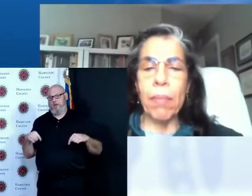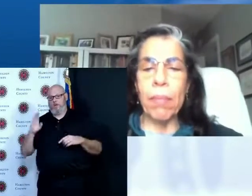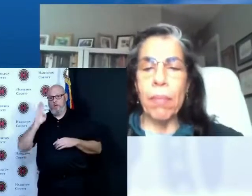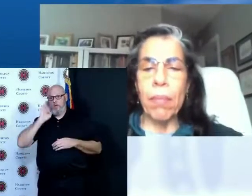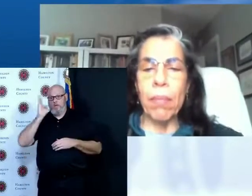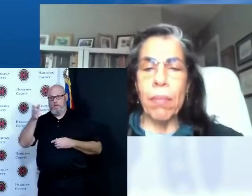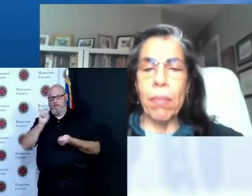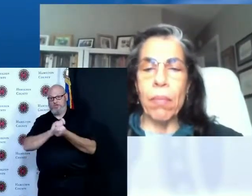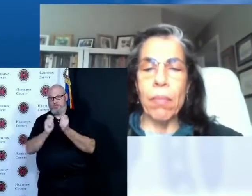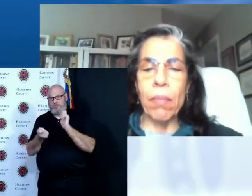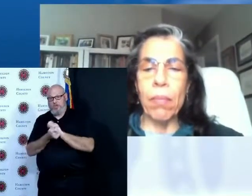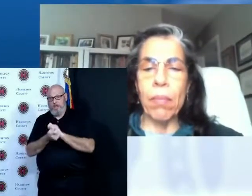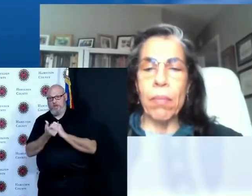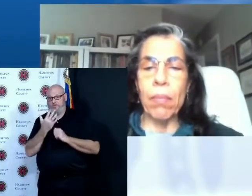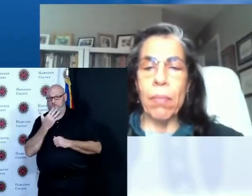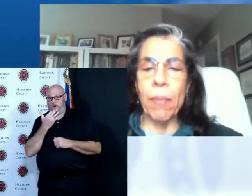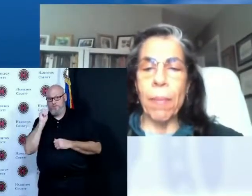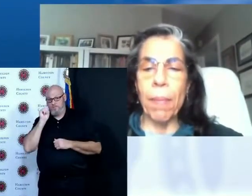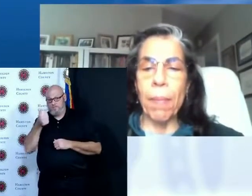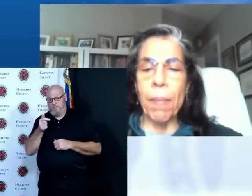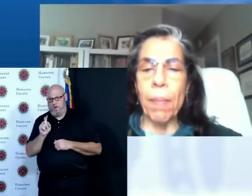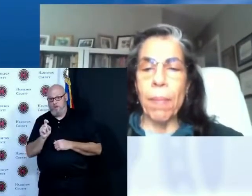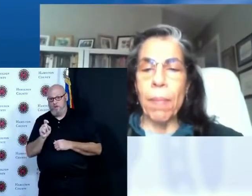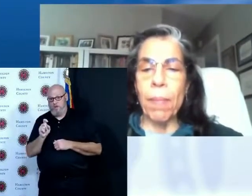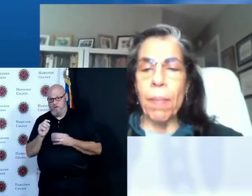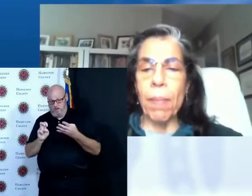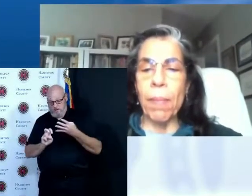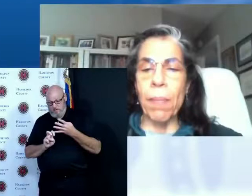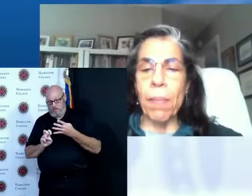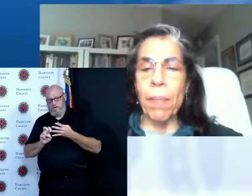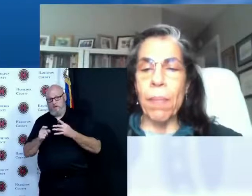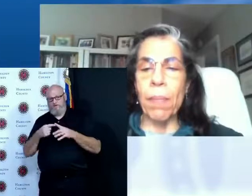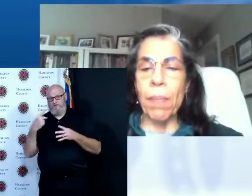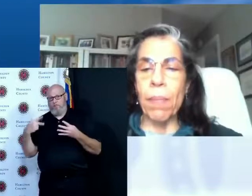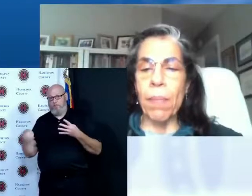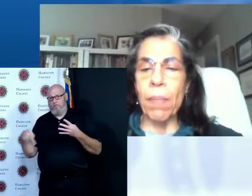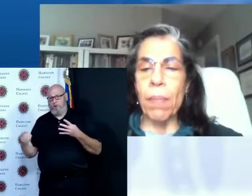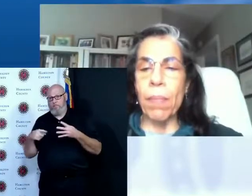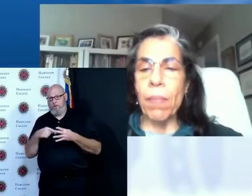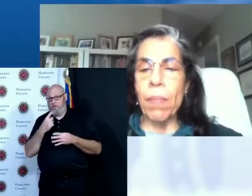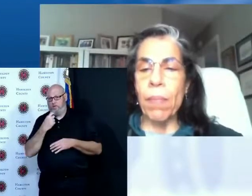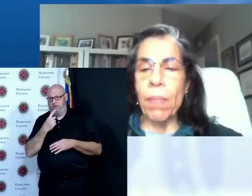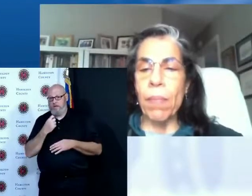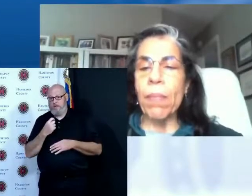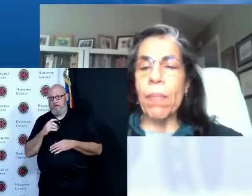every indication that I look at and have shared today are all heading in a positive direction so